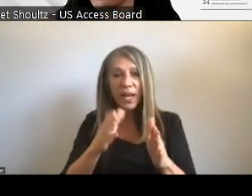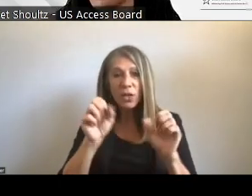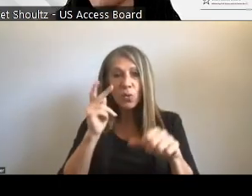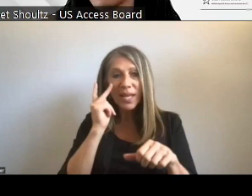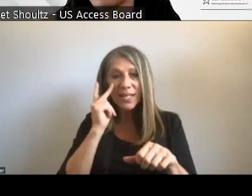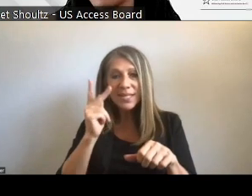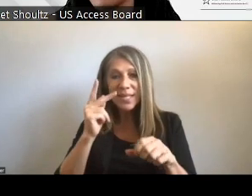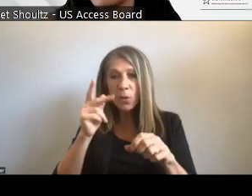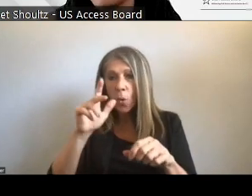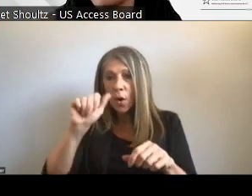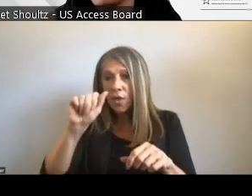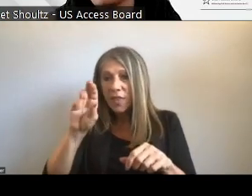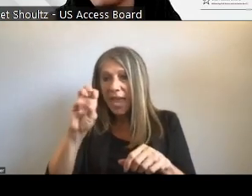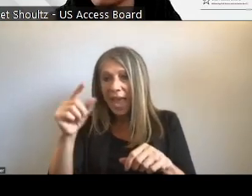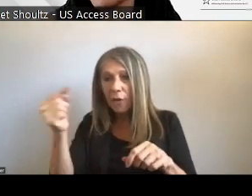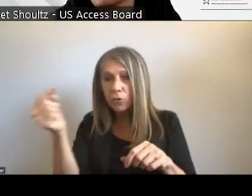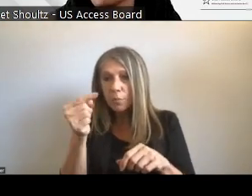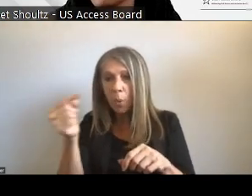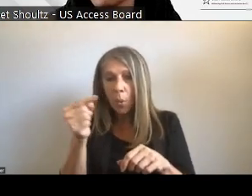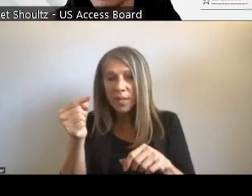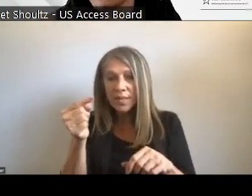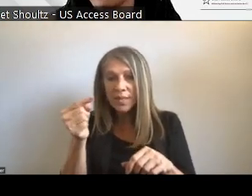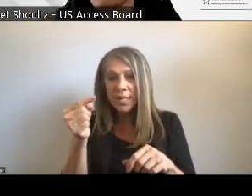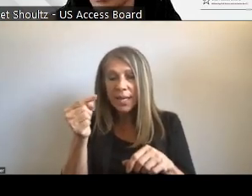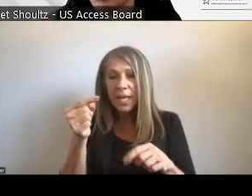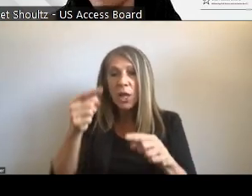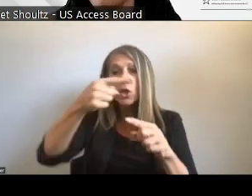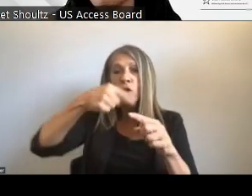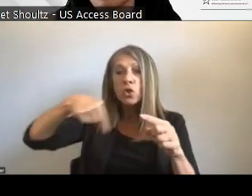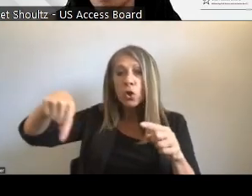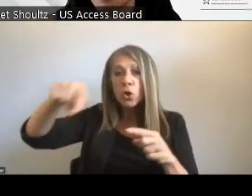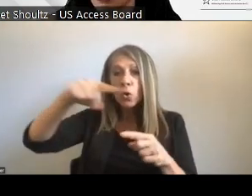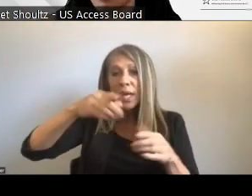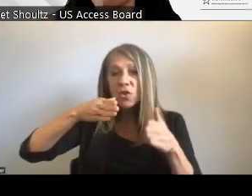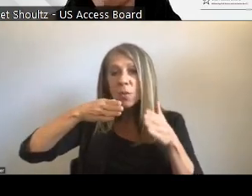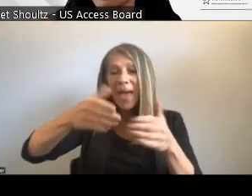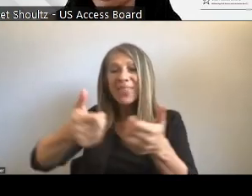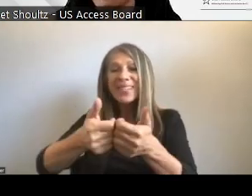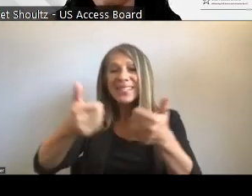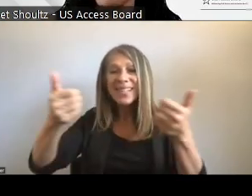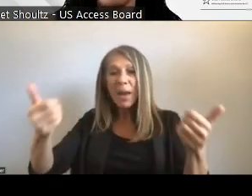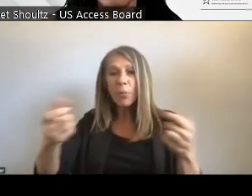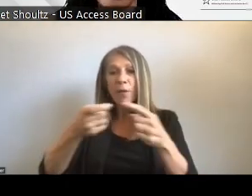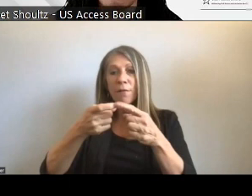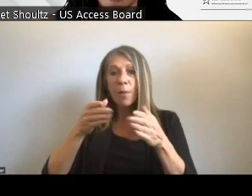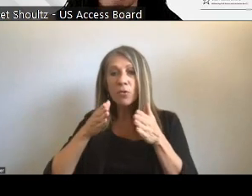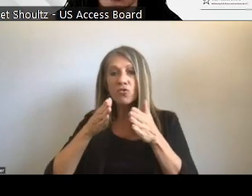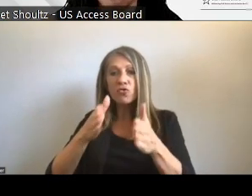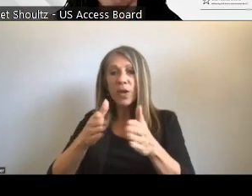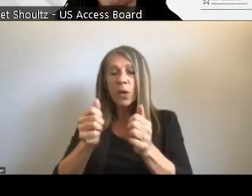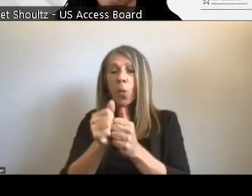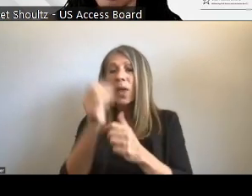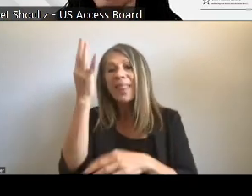pointing, the pedestrian circulation path is separated from the roadway with landscaping. So